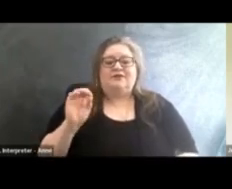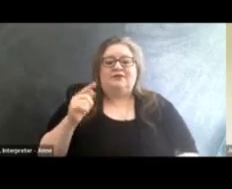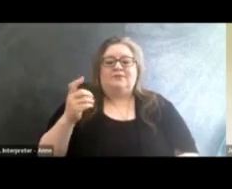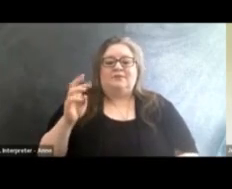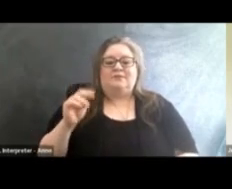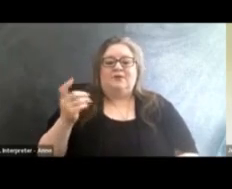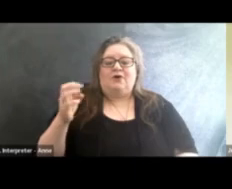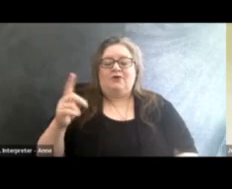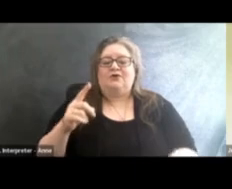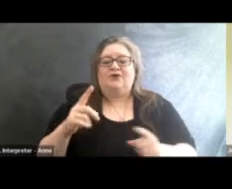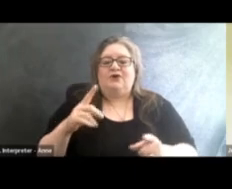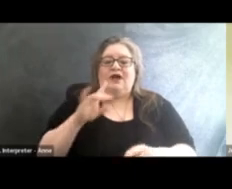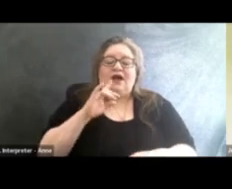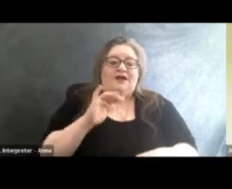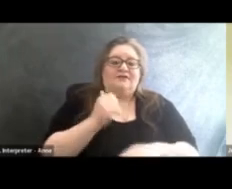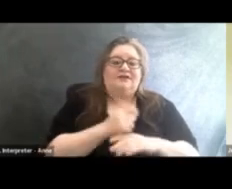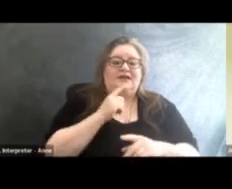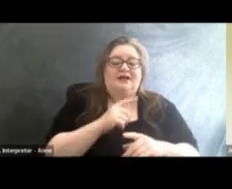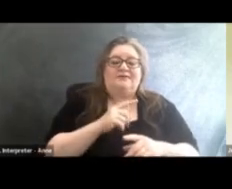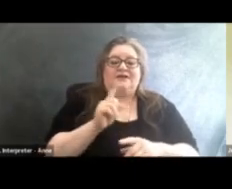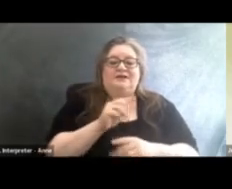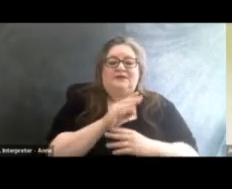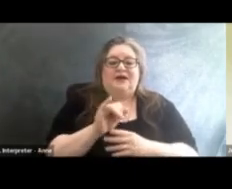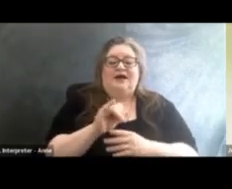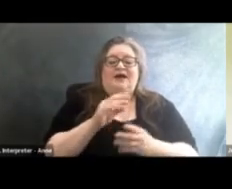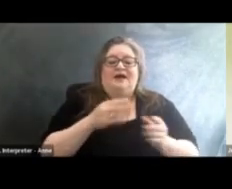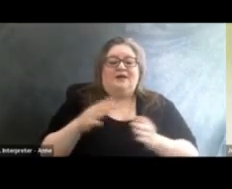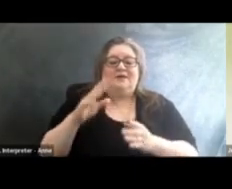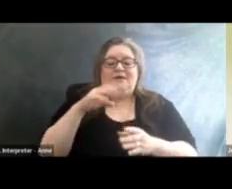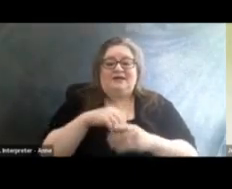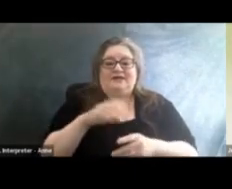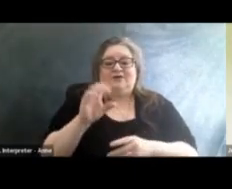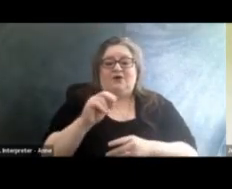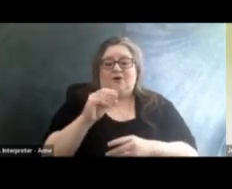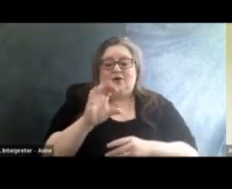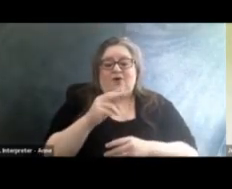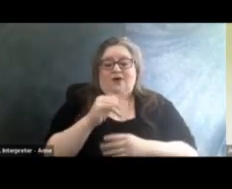University TBI Identification Method, which is mentioned and Ohio State University, but not